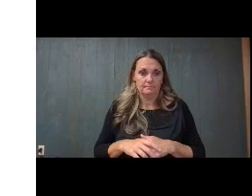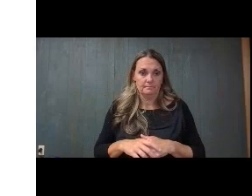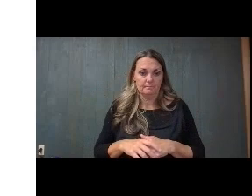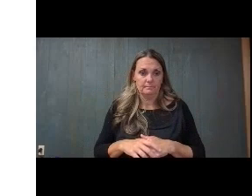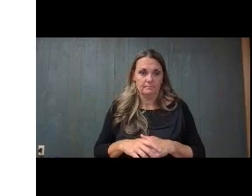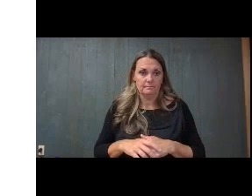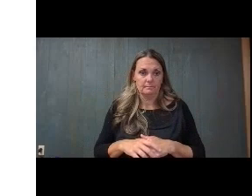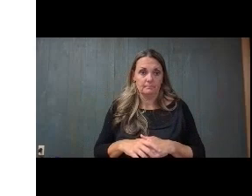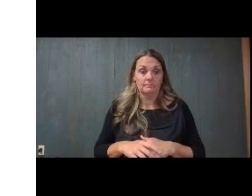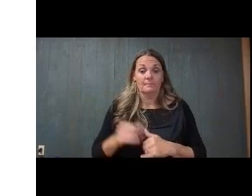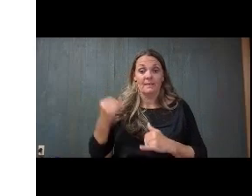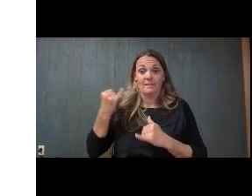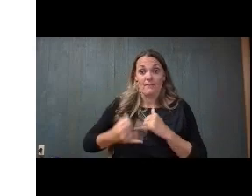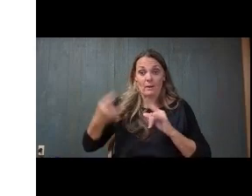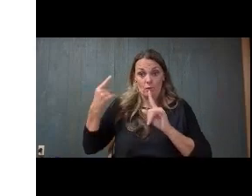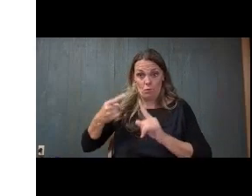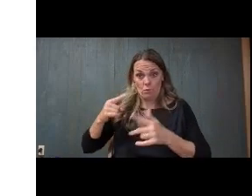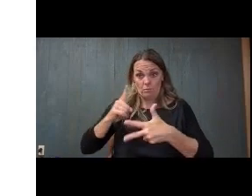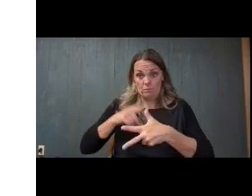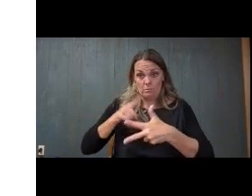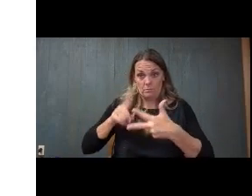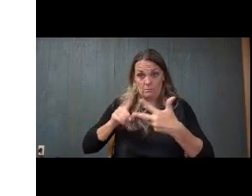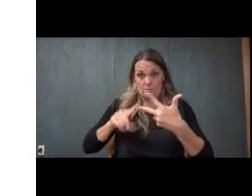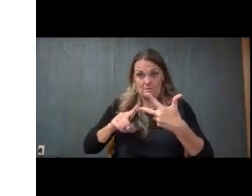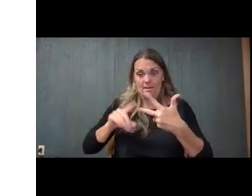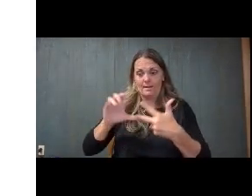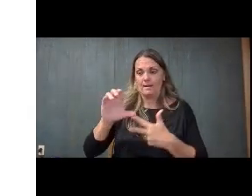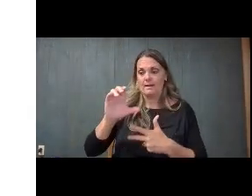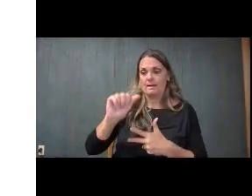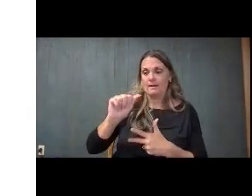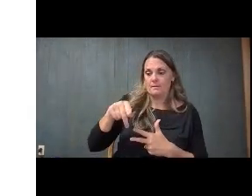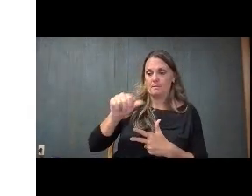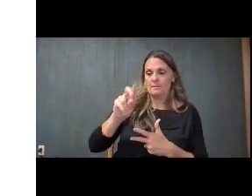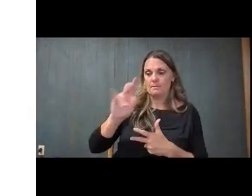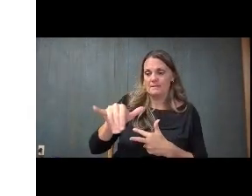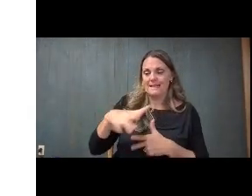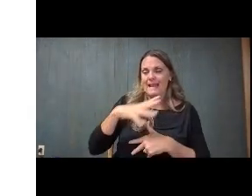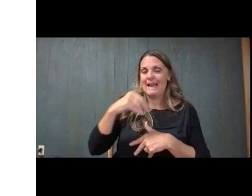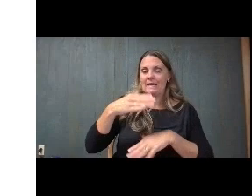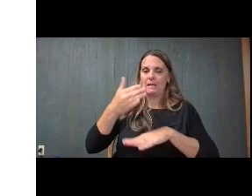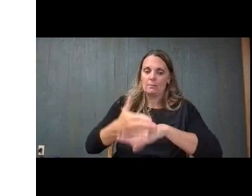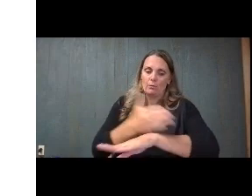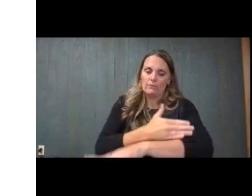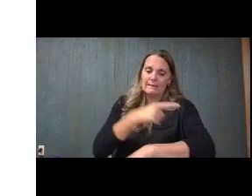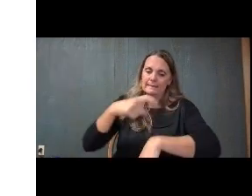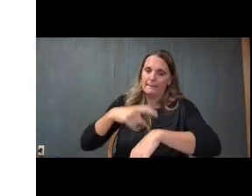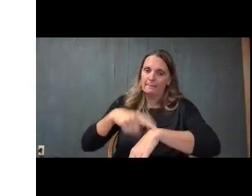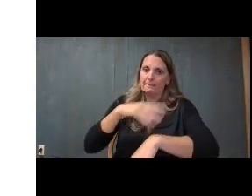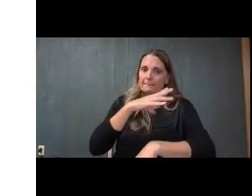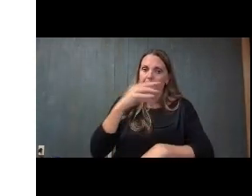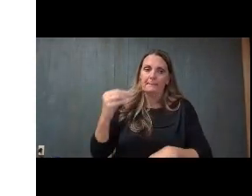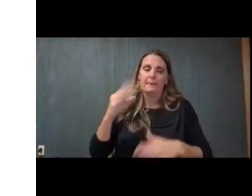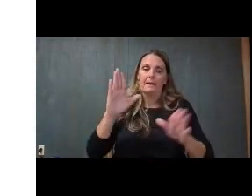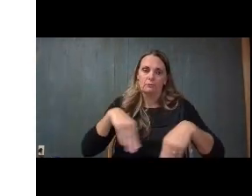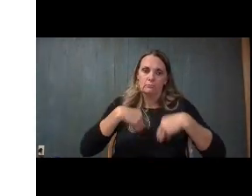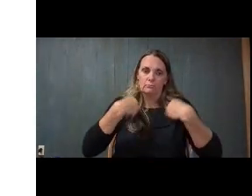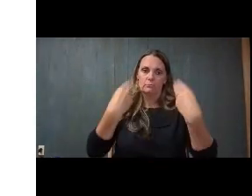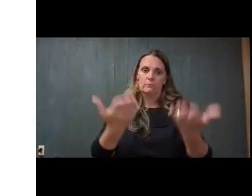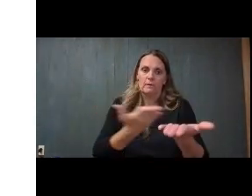The final objective focuses on capacity, improved timeliness, and expanded service delivery. Each bullet point